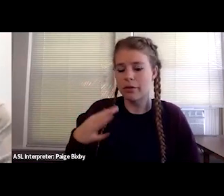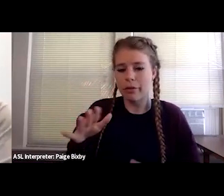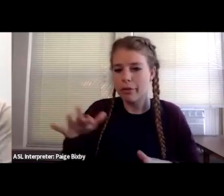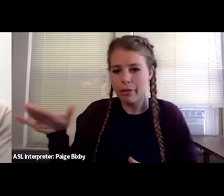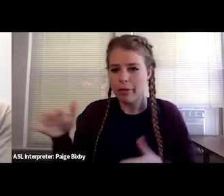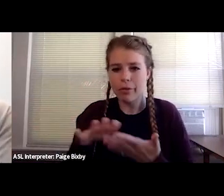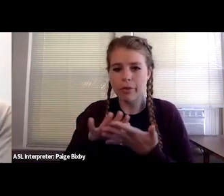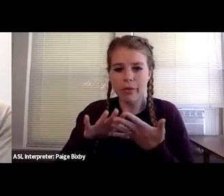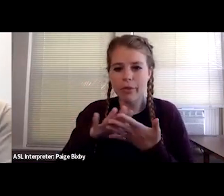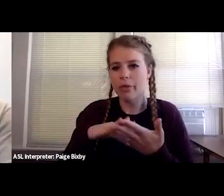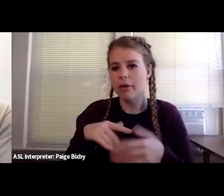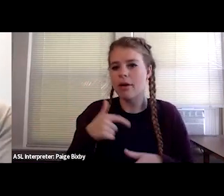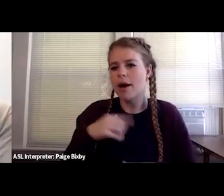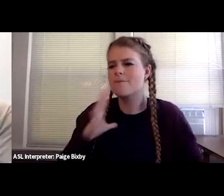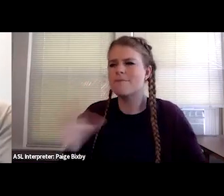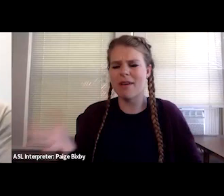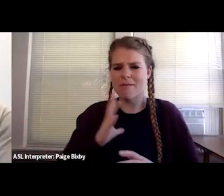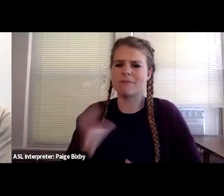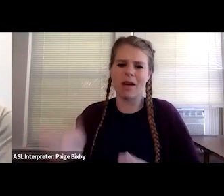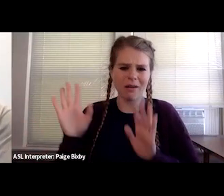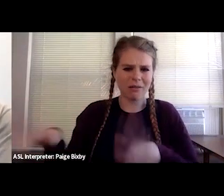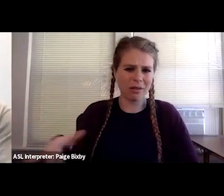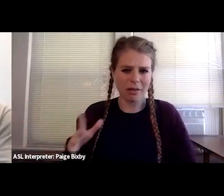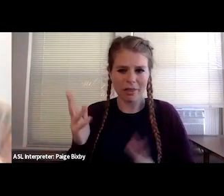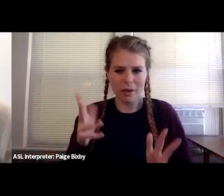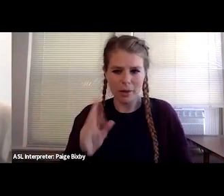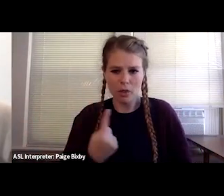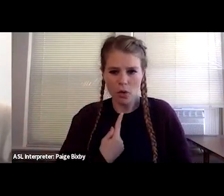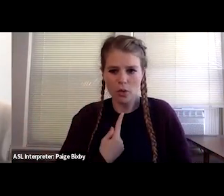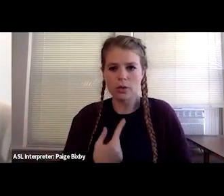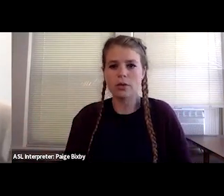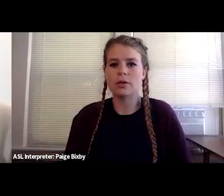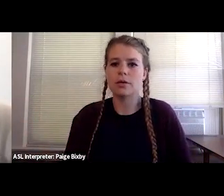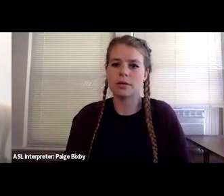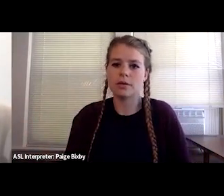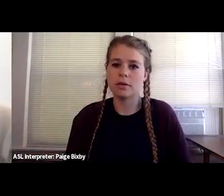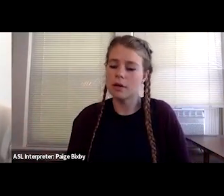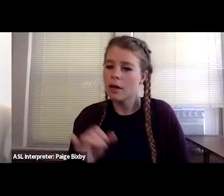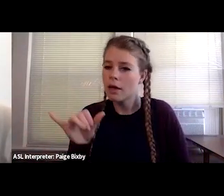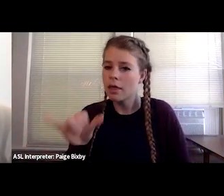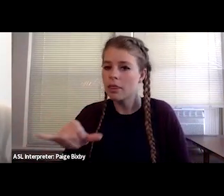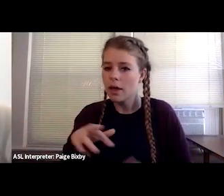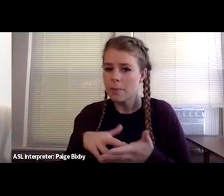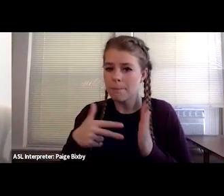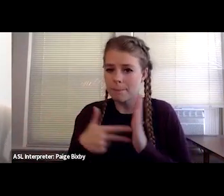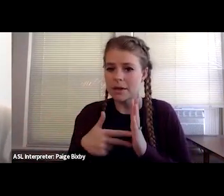I'm fine, don't give me Narcan, leave me alone. That means they're responsive to verbal stimulation, right?